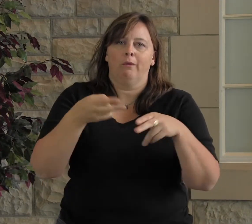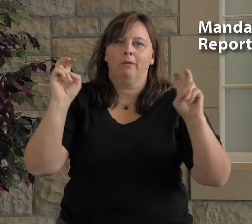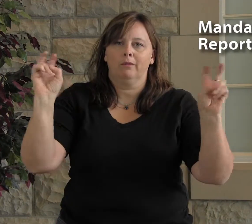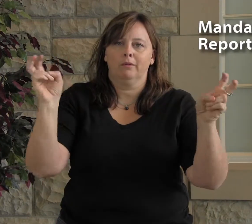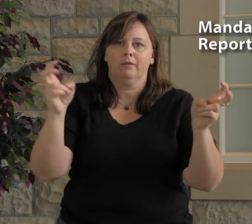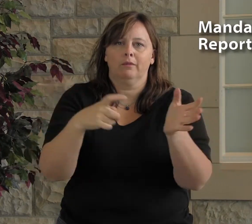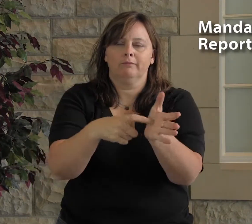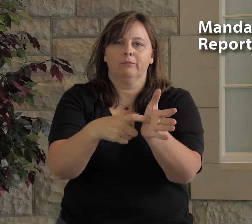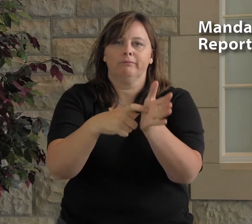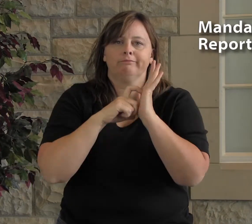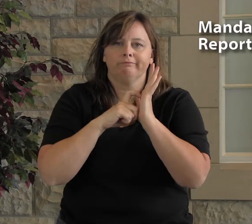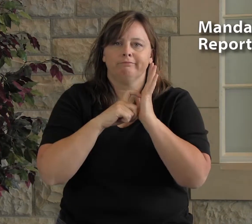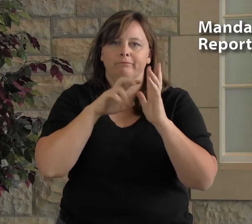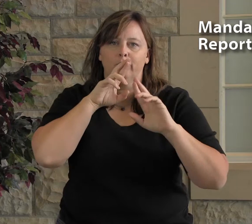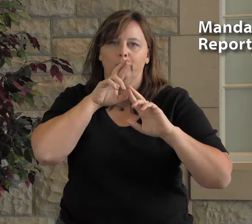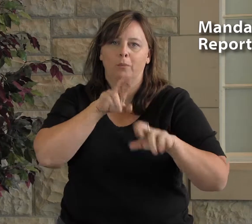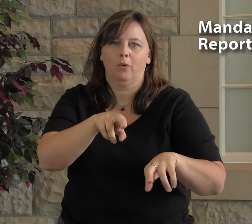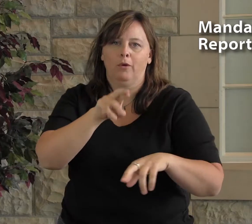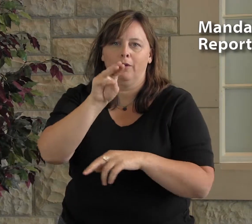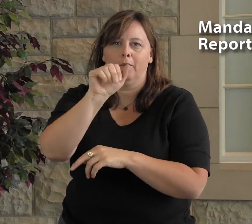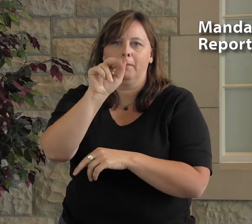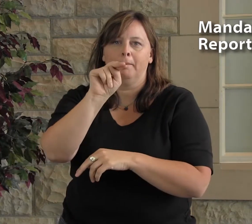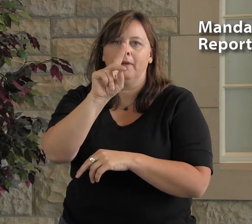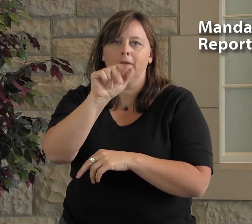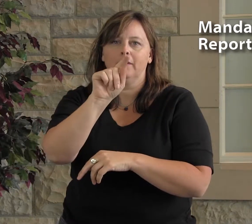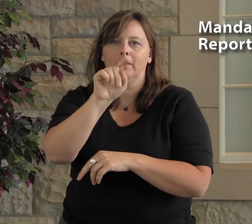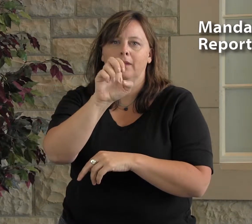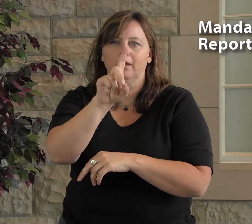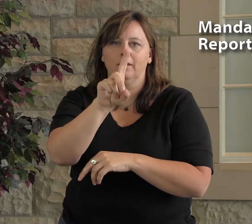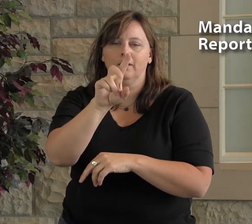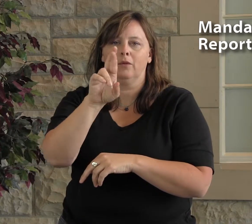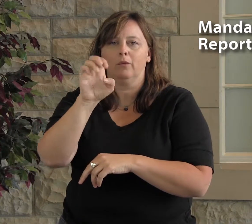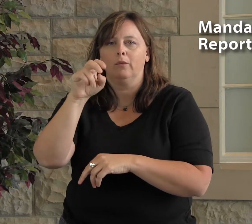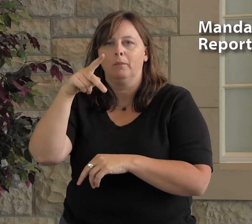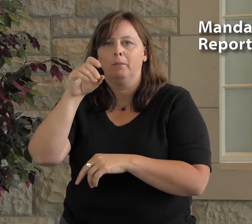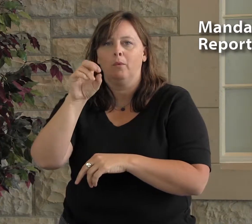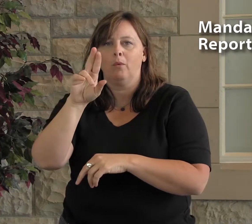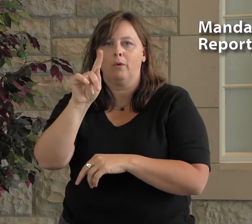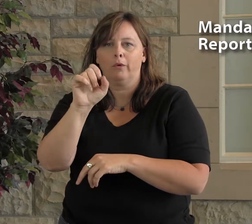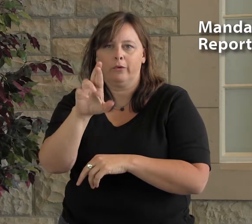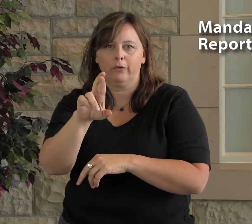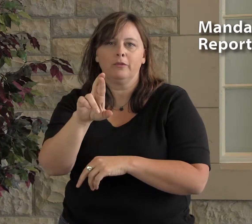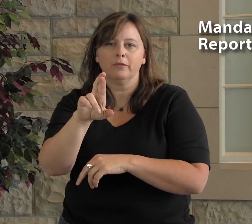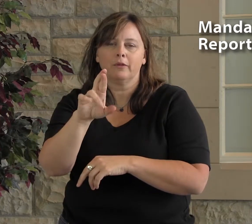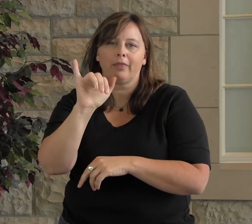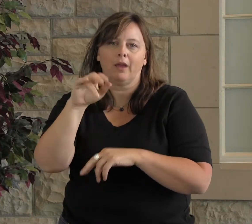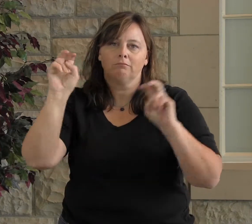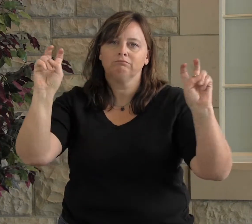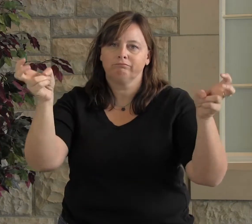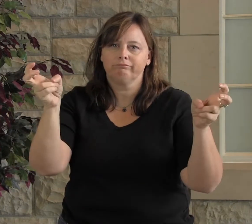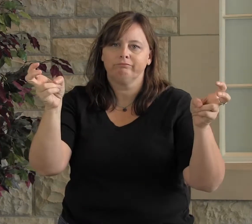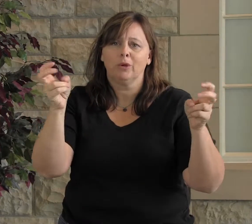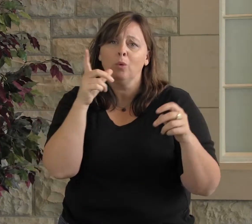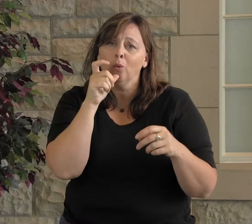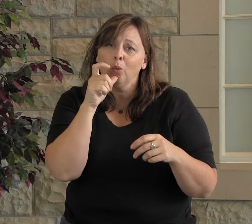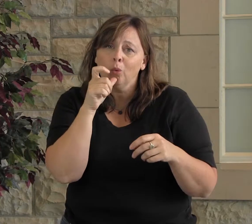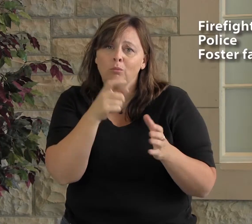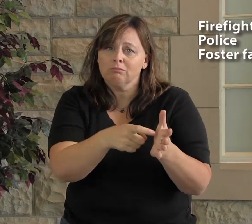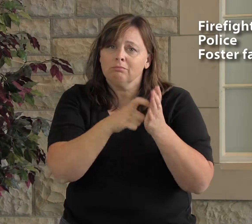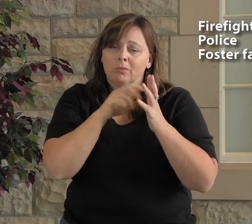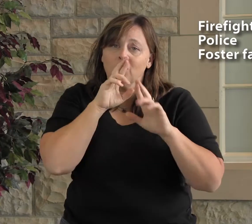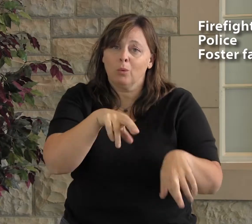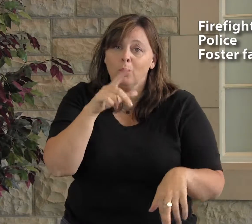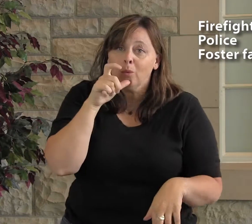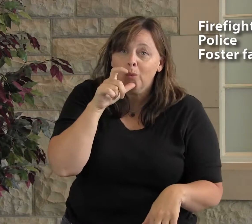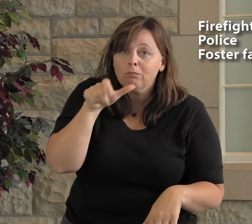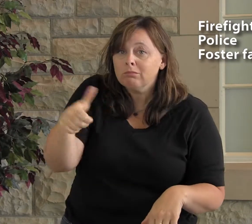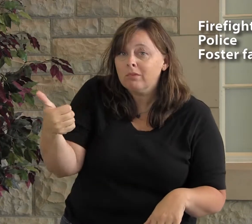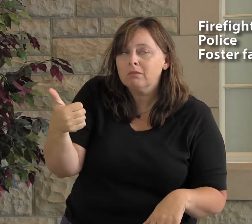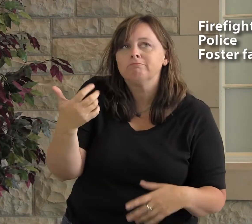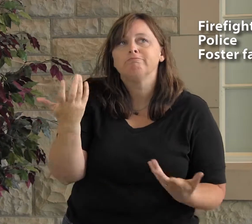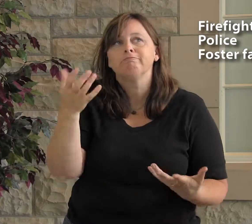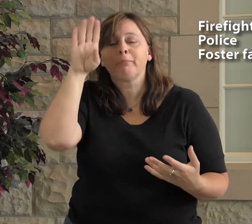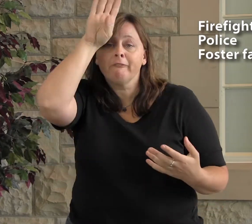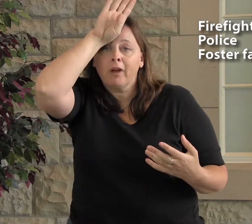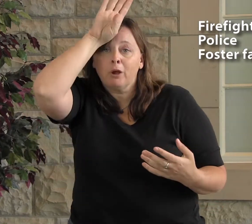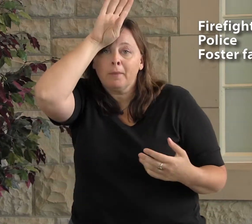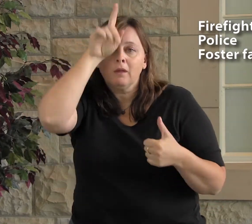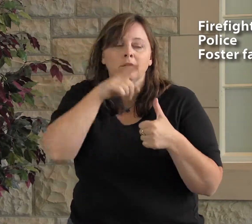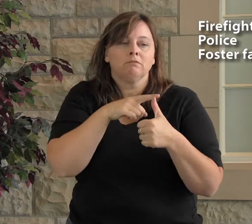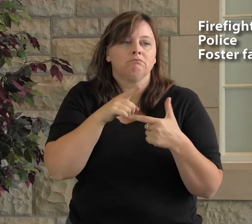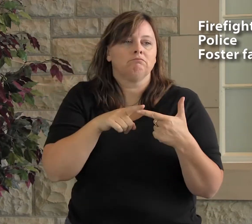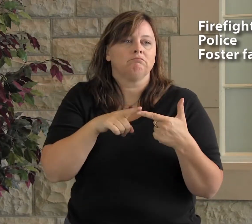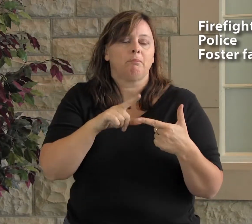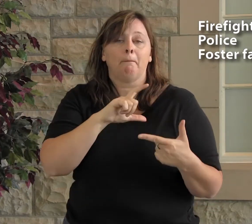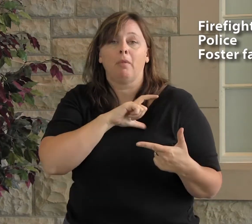you are called what is known as a "Mandatory Reporter." People, who are "Mandatory Reporters", maybe fireman,